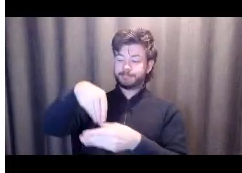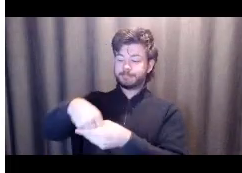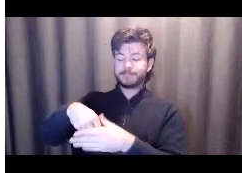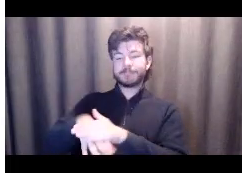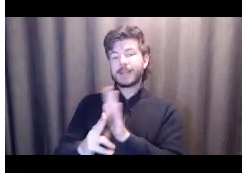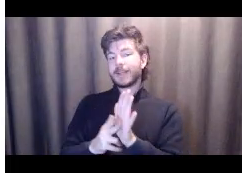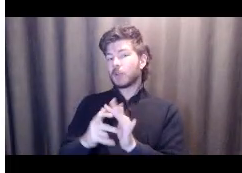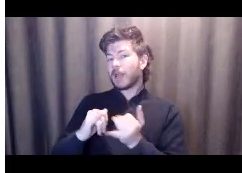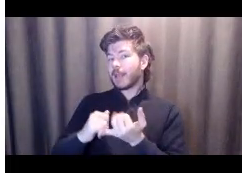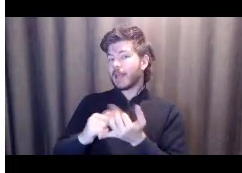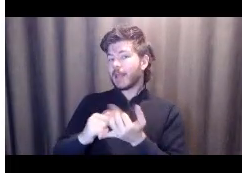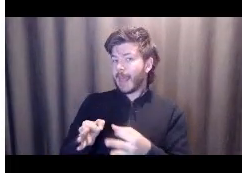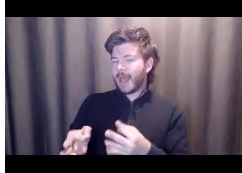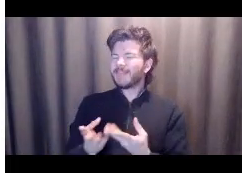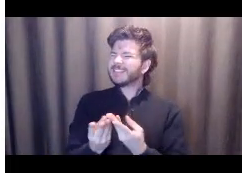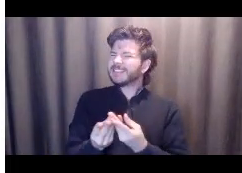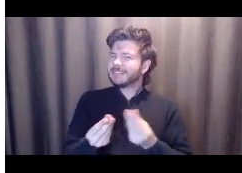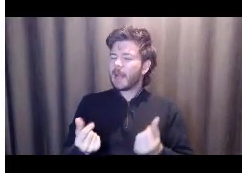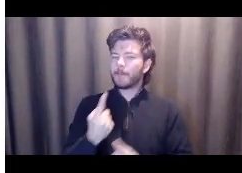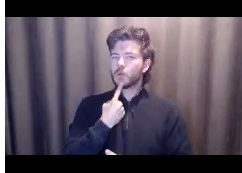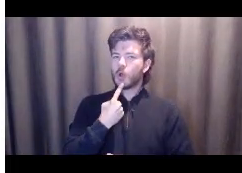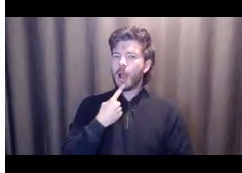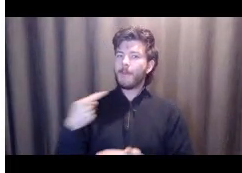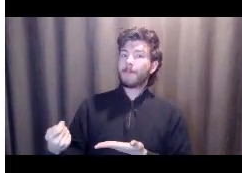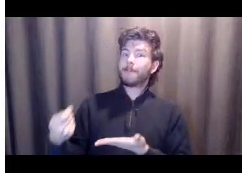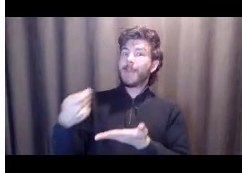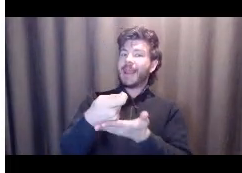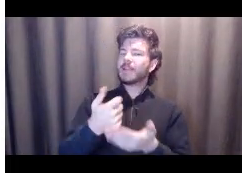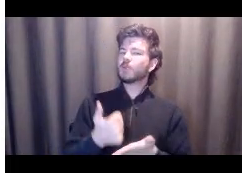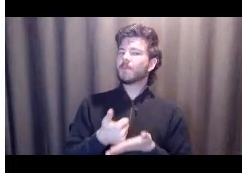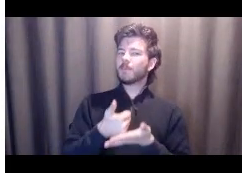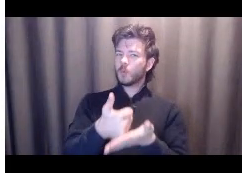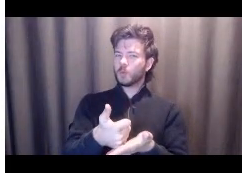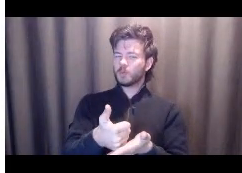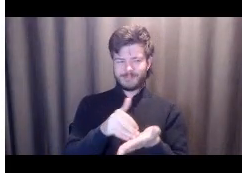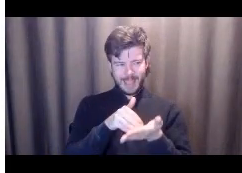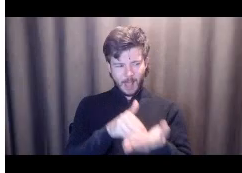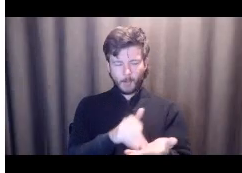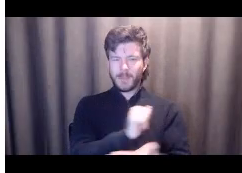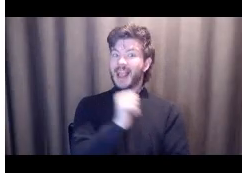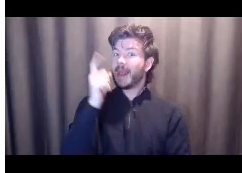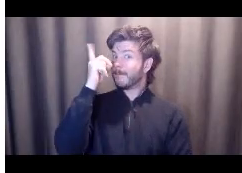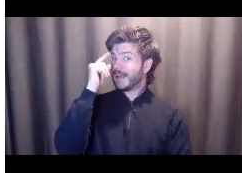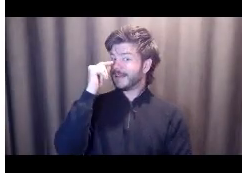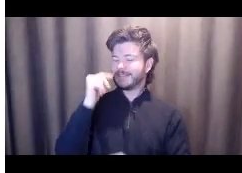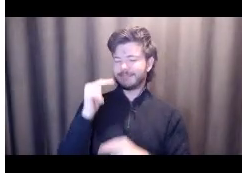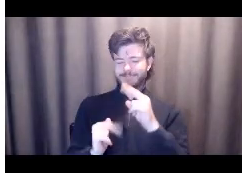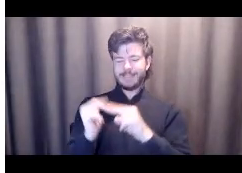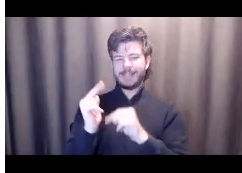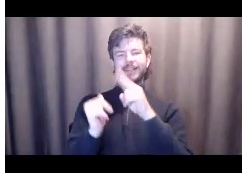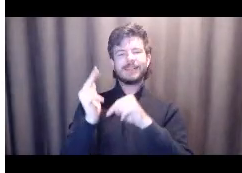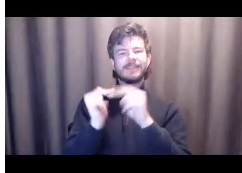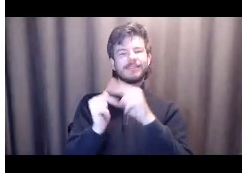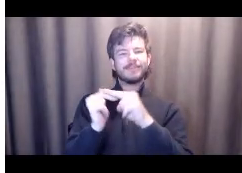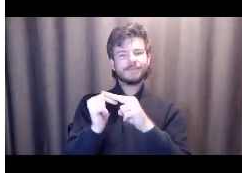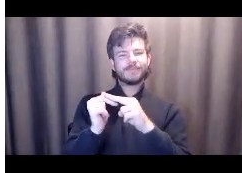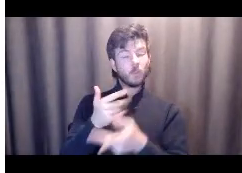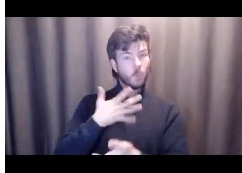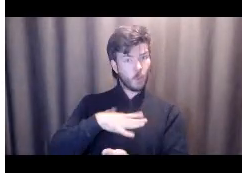supports to build this capacity. You can find out more in our booklet called